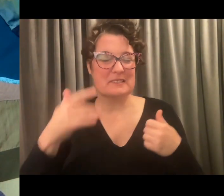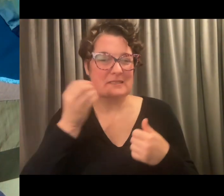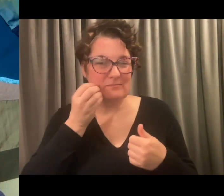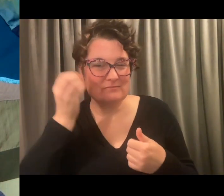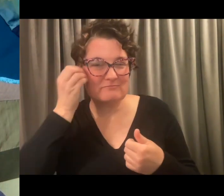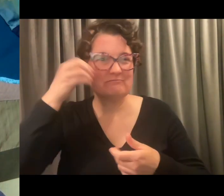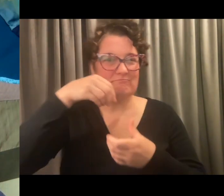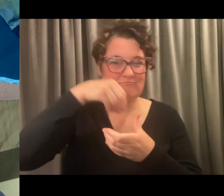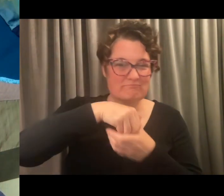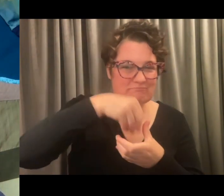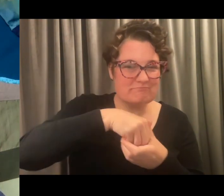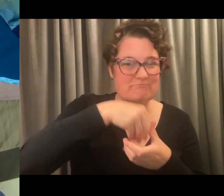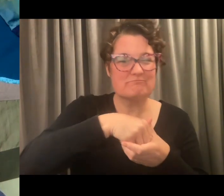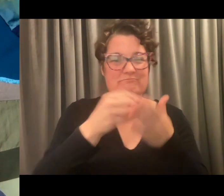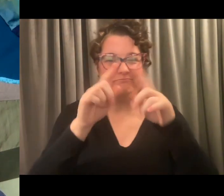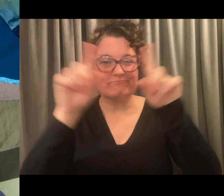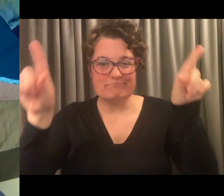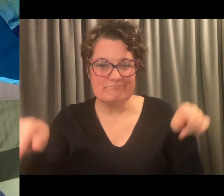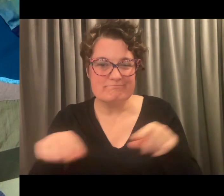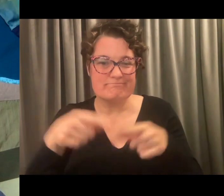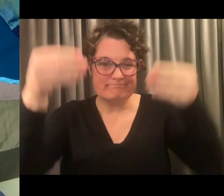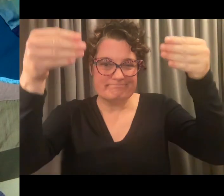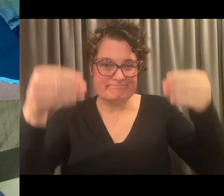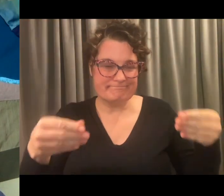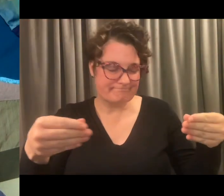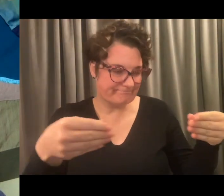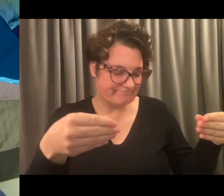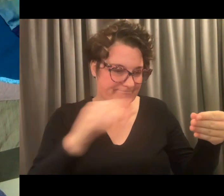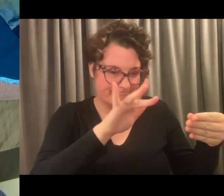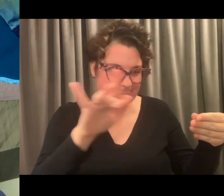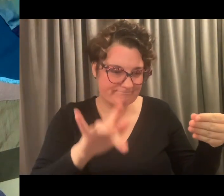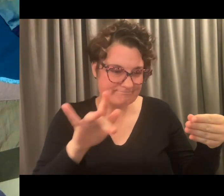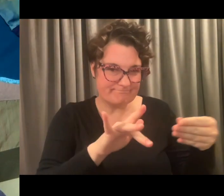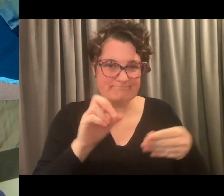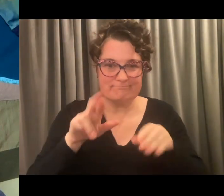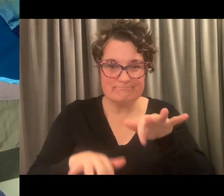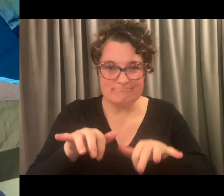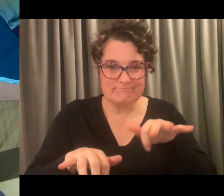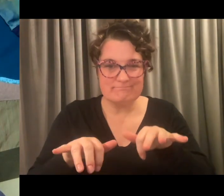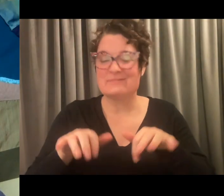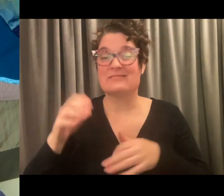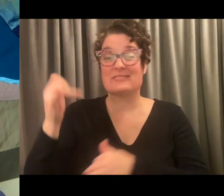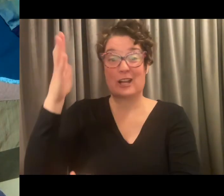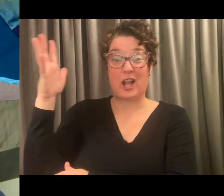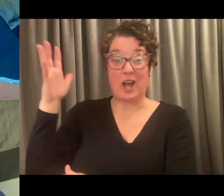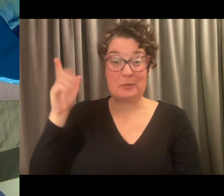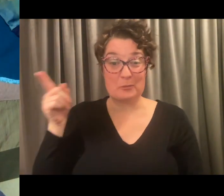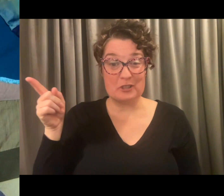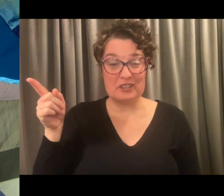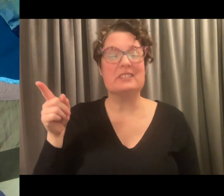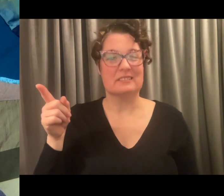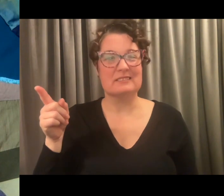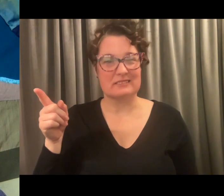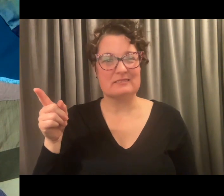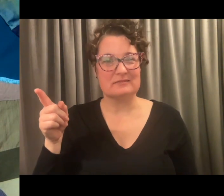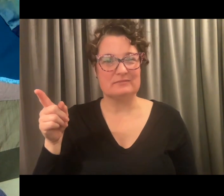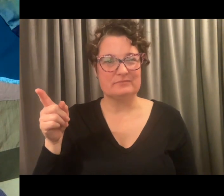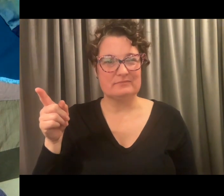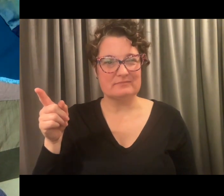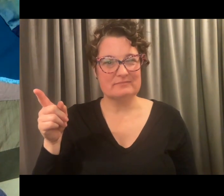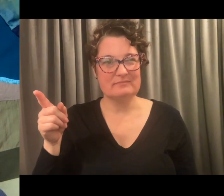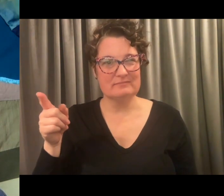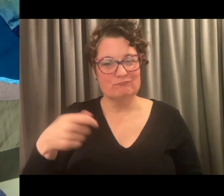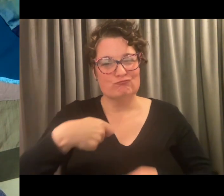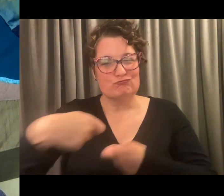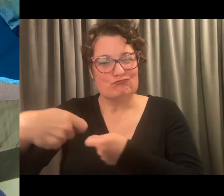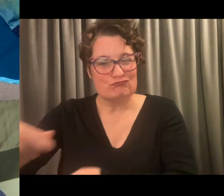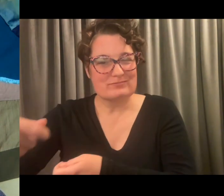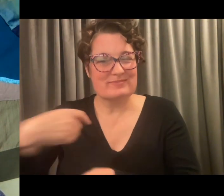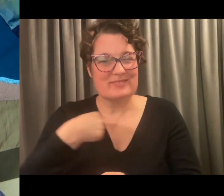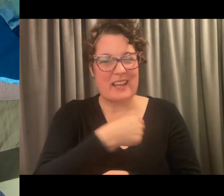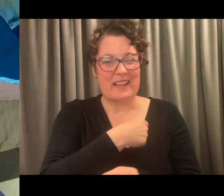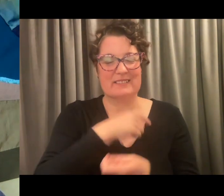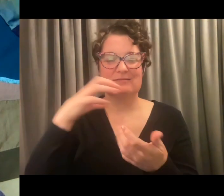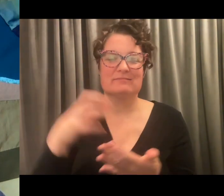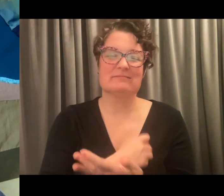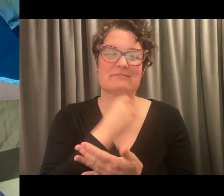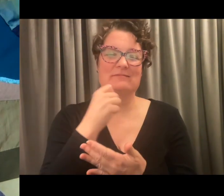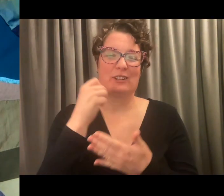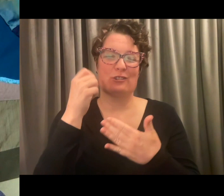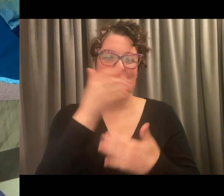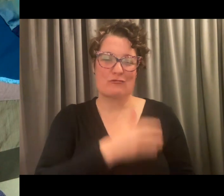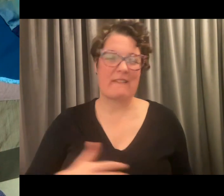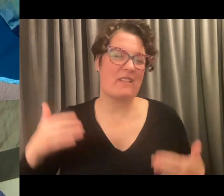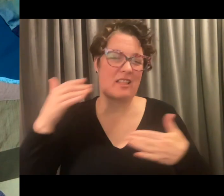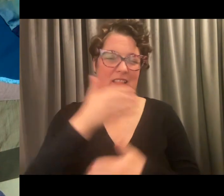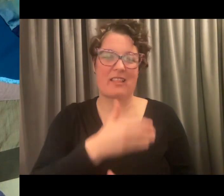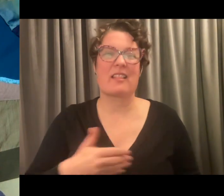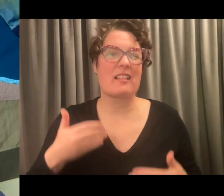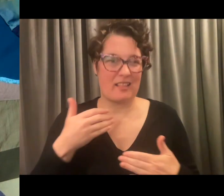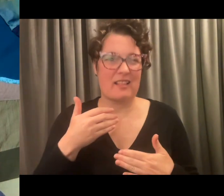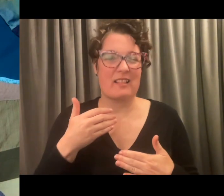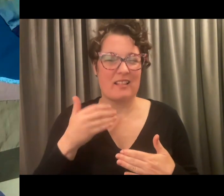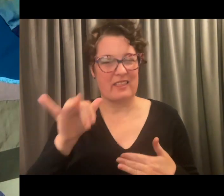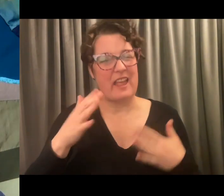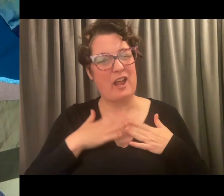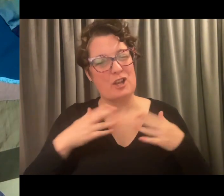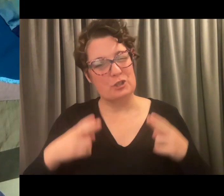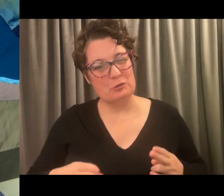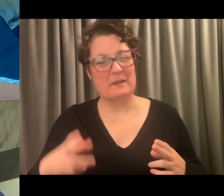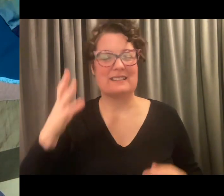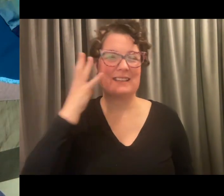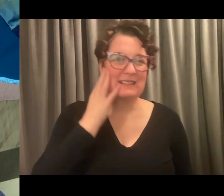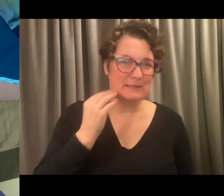Cottonwood begs us to revel in the human experience, delight of